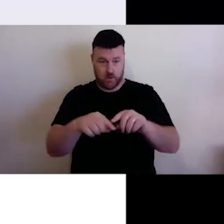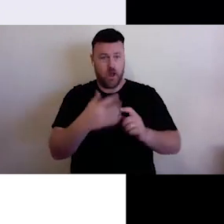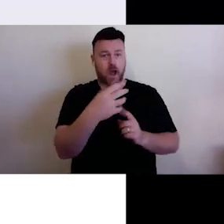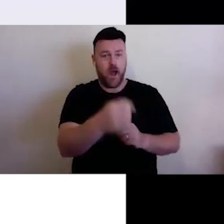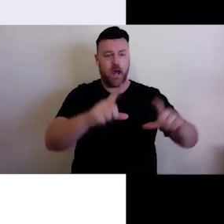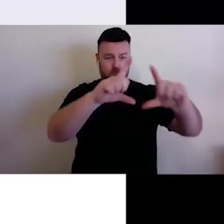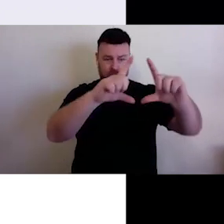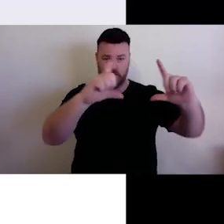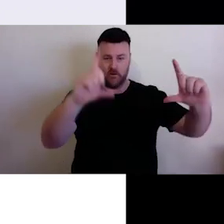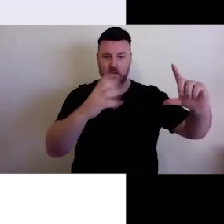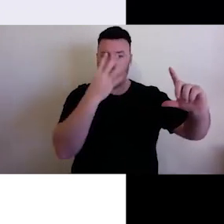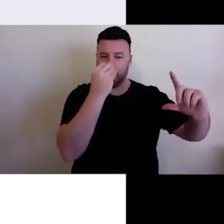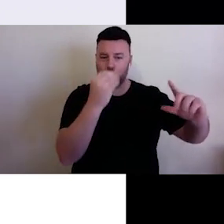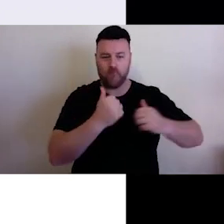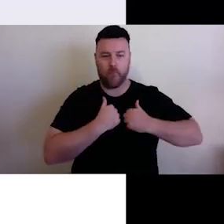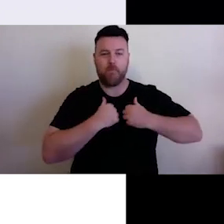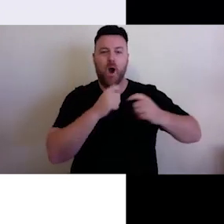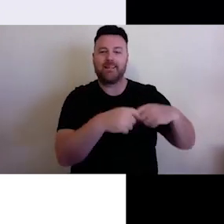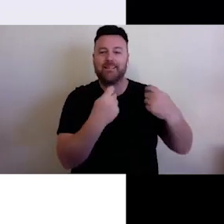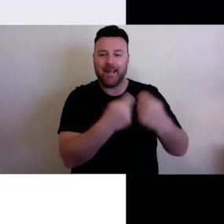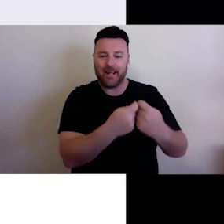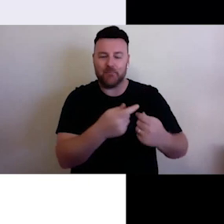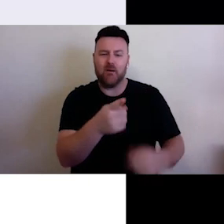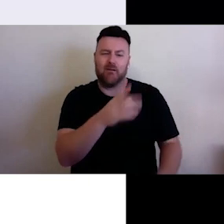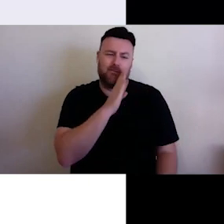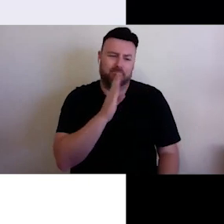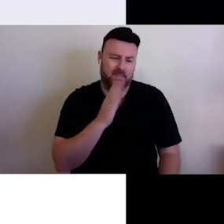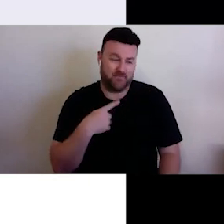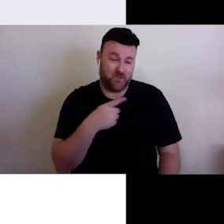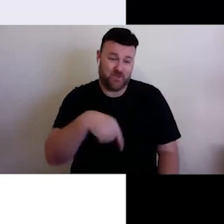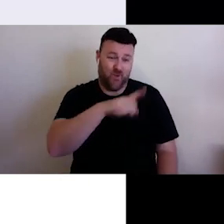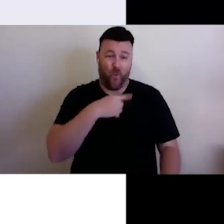because we've all been working remotely over this. I have some